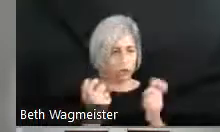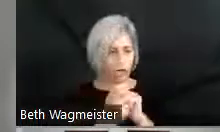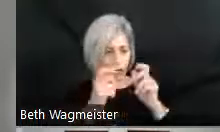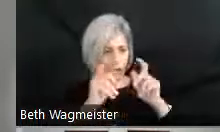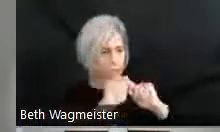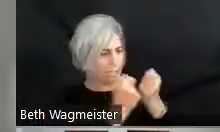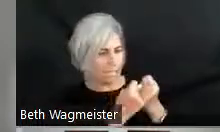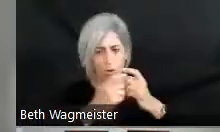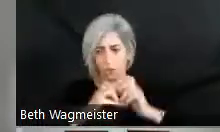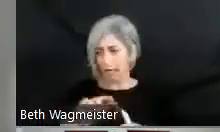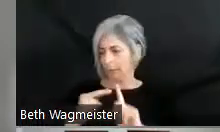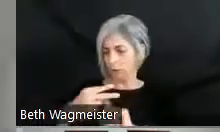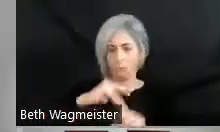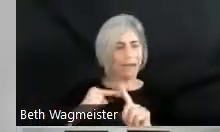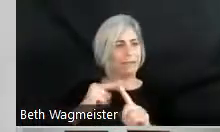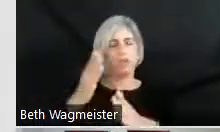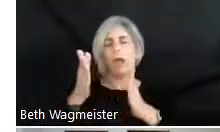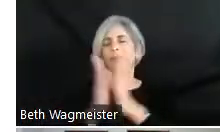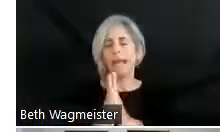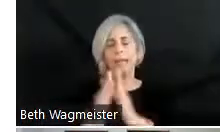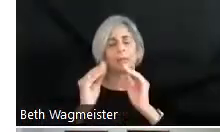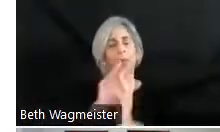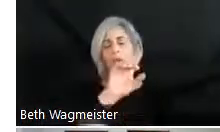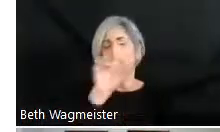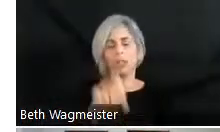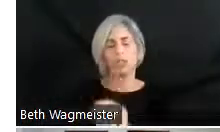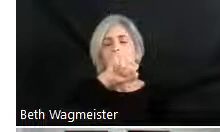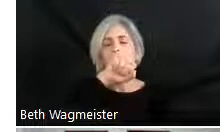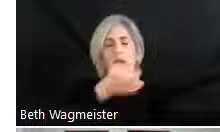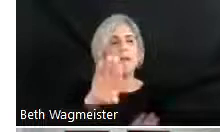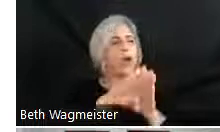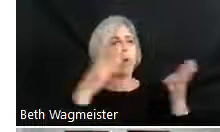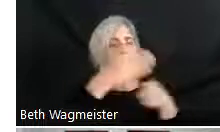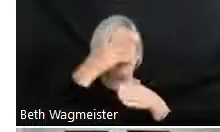perspective, we just need to ask more questions. I love open ended questions for this. Asking